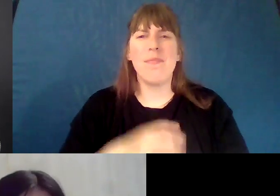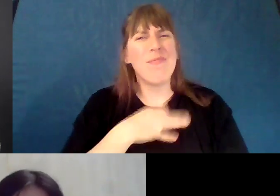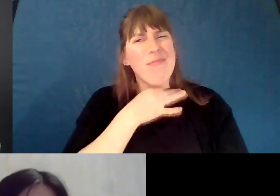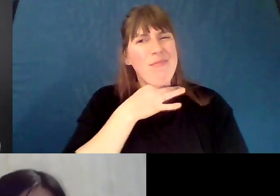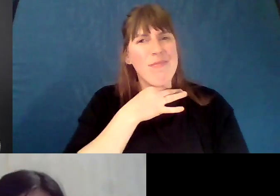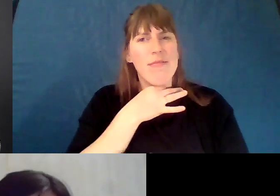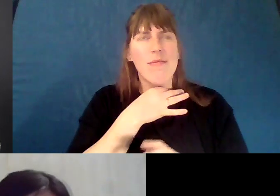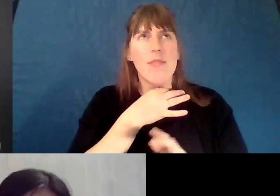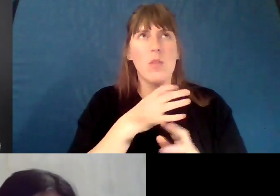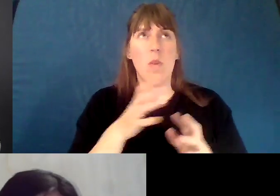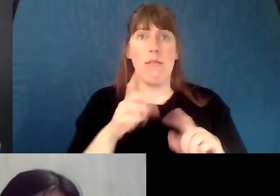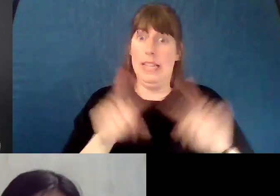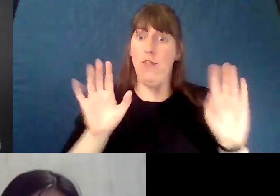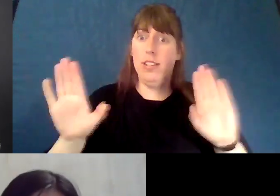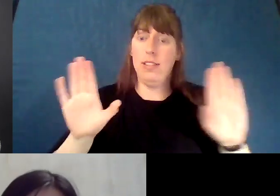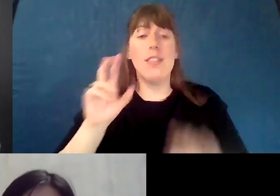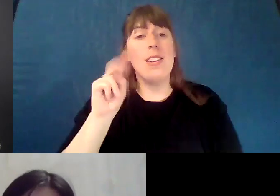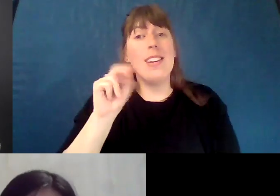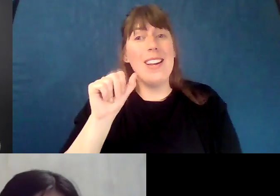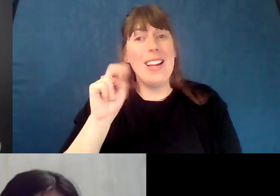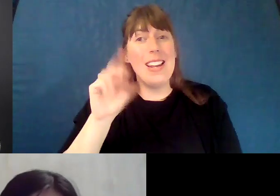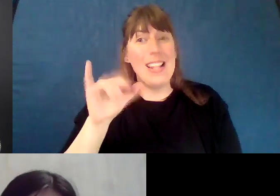So the difference in is Nancy, for example, I know, you do a lot of DJing,